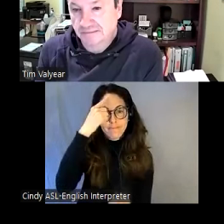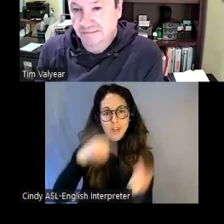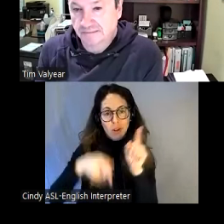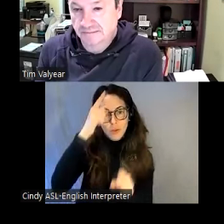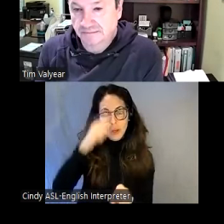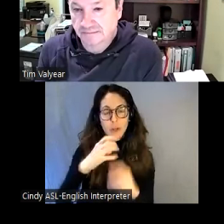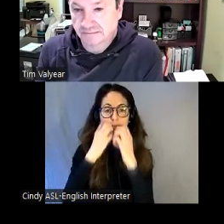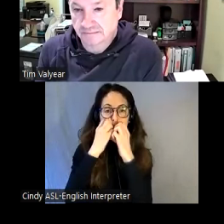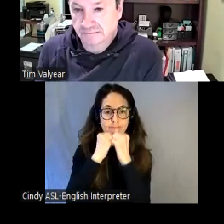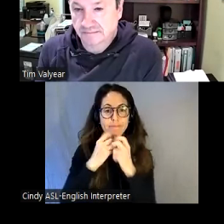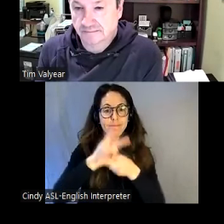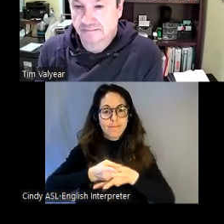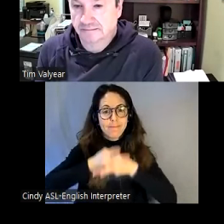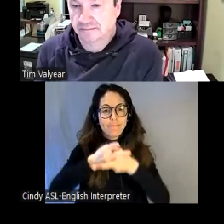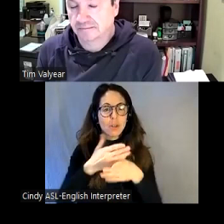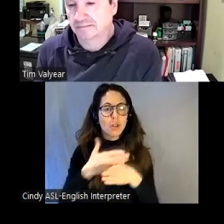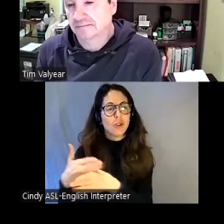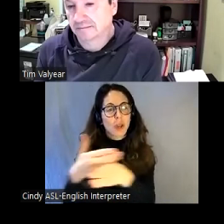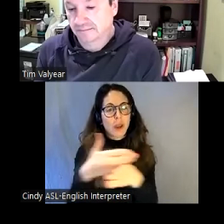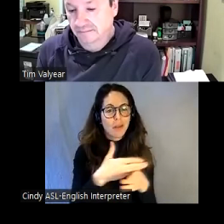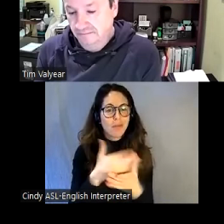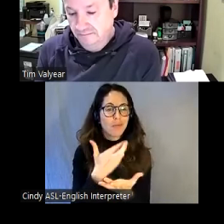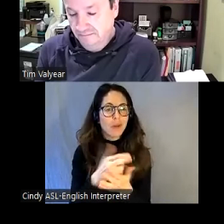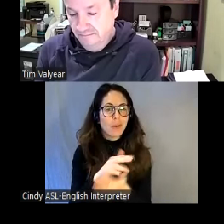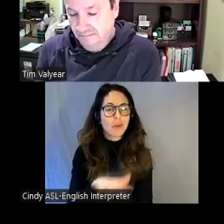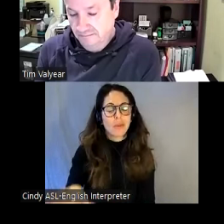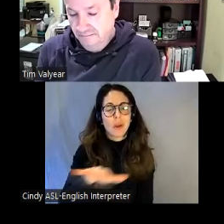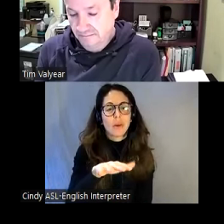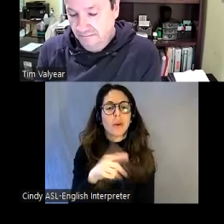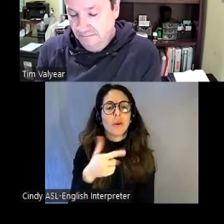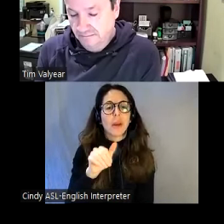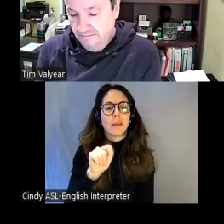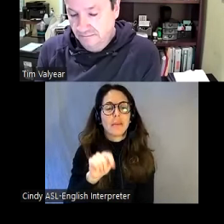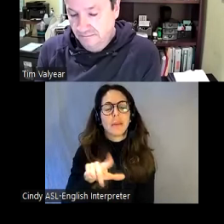And an agreement between the I RSHGZo